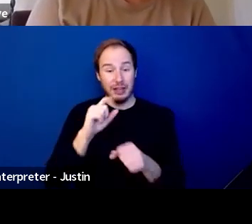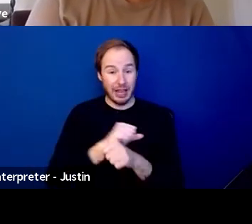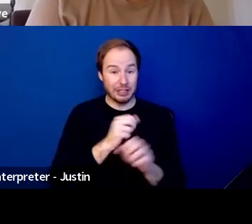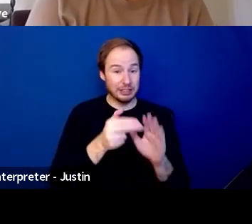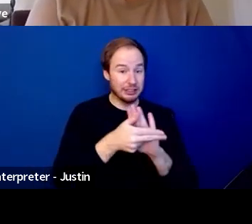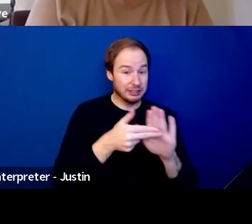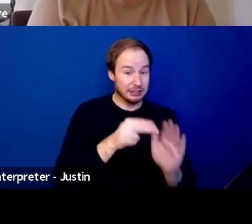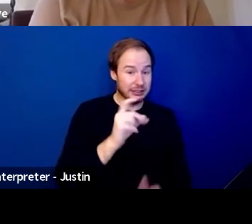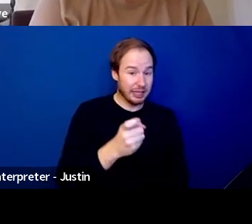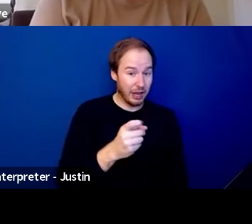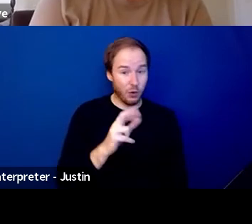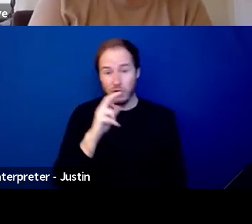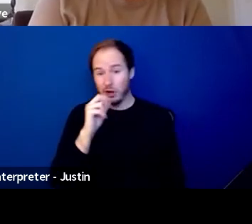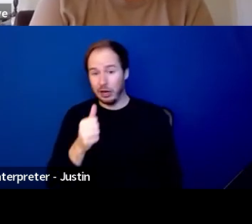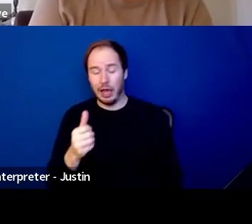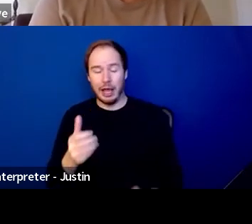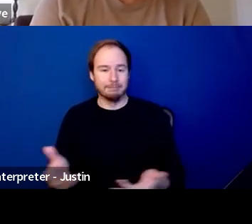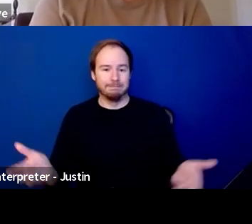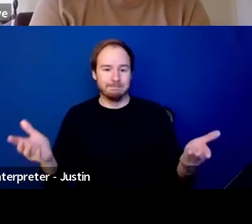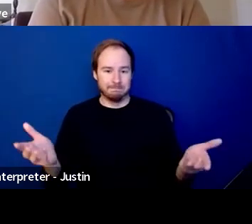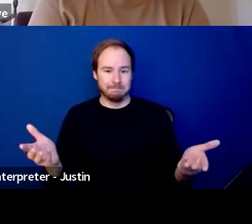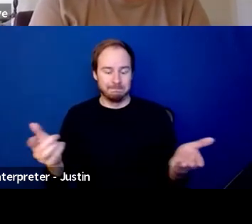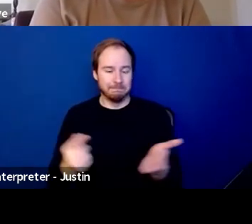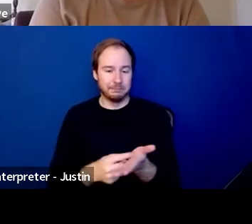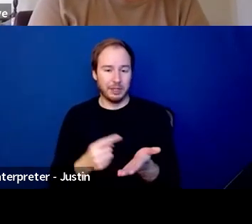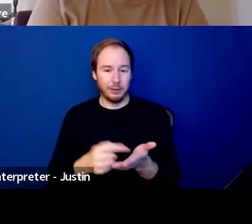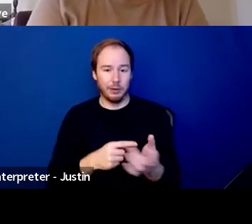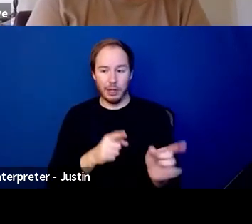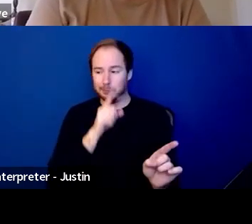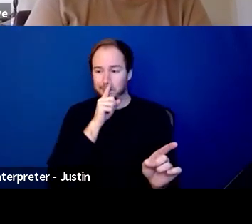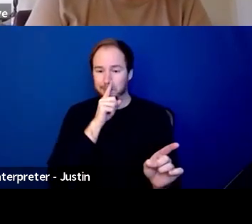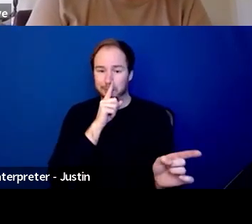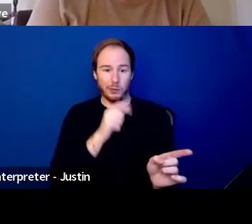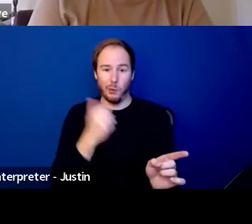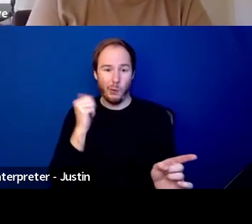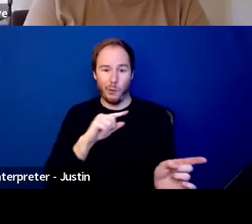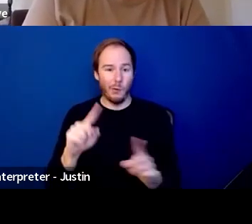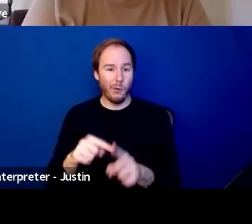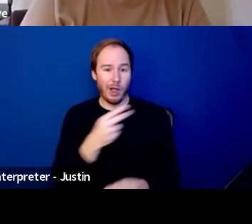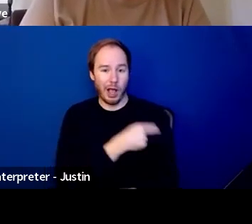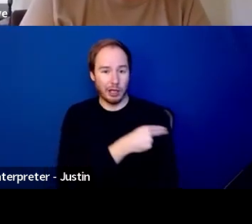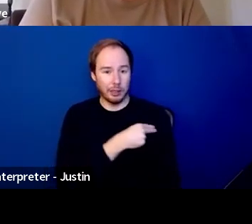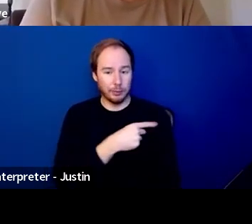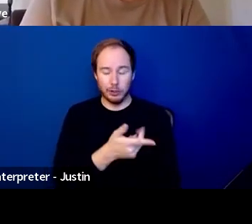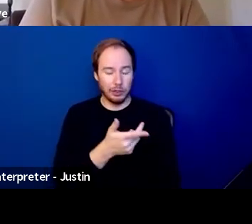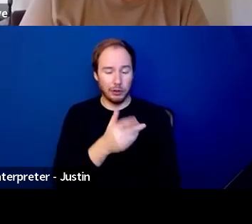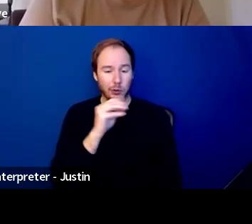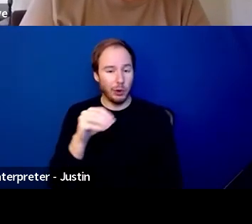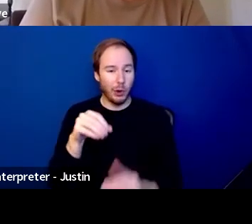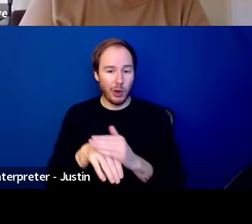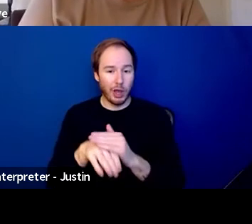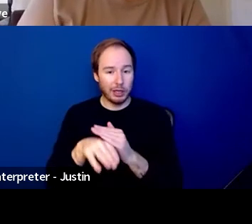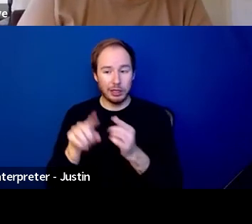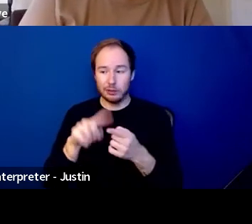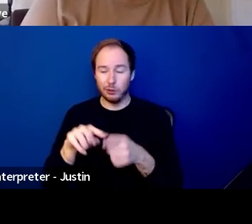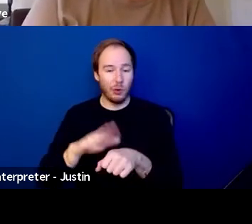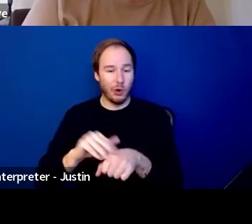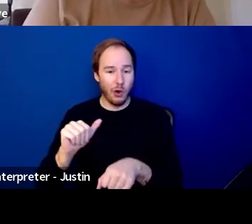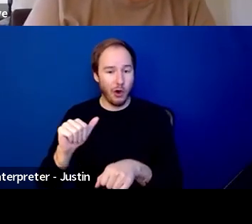that's the other thing. Sometimes they don't even go to the hospital, they have no way to the hospital. They have no way to call an ambulance, right?